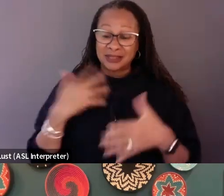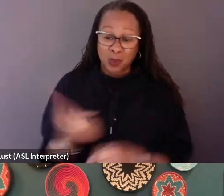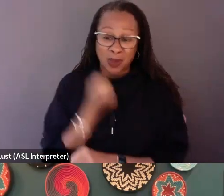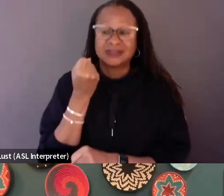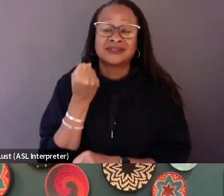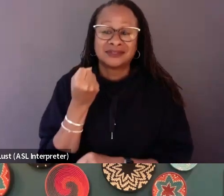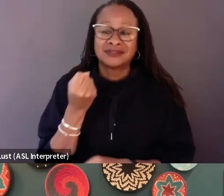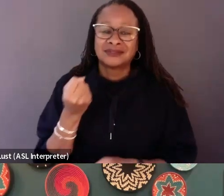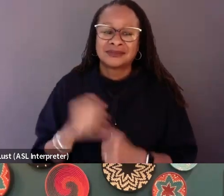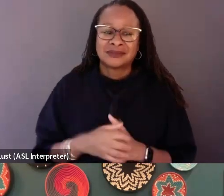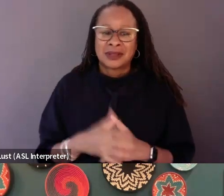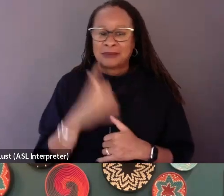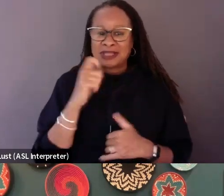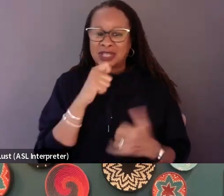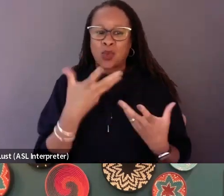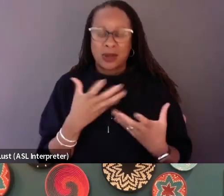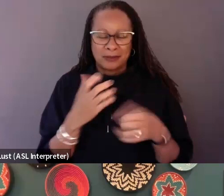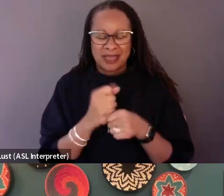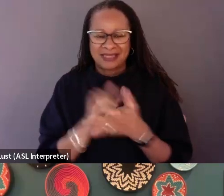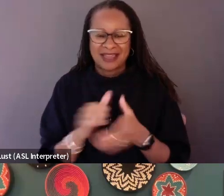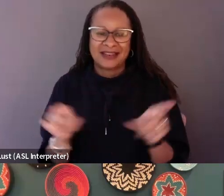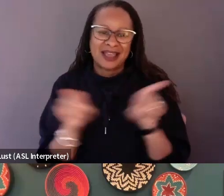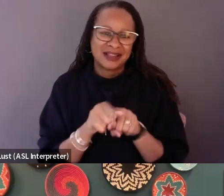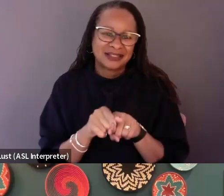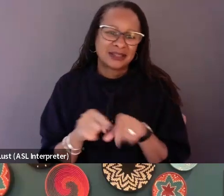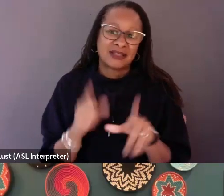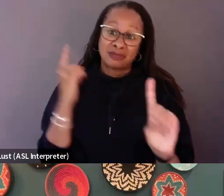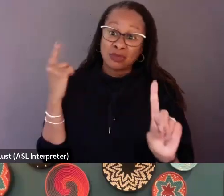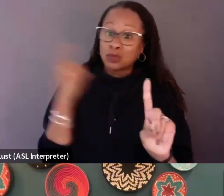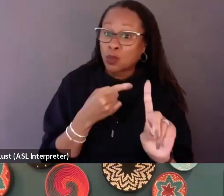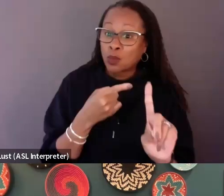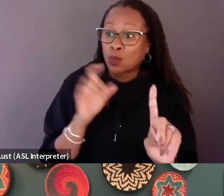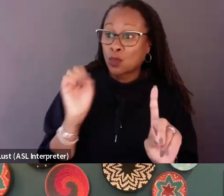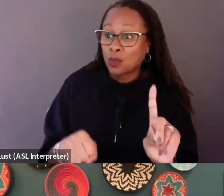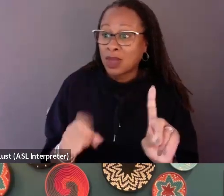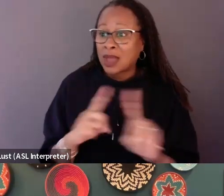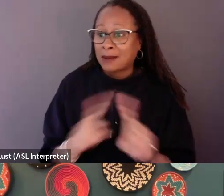because I don't wanna make that as if, you know, that's the goal. So I'll bring it up in this context,